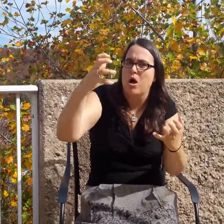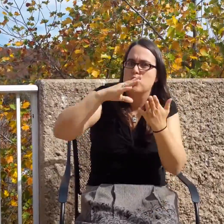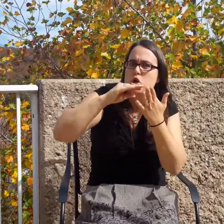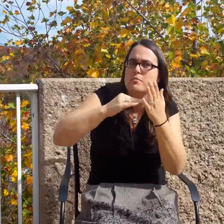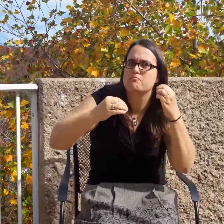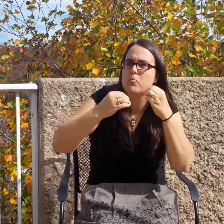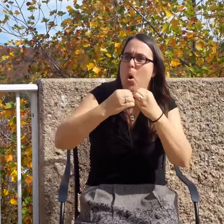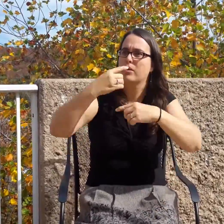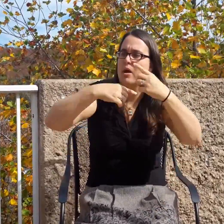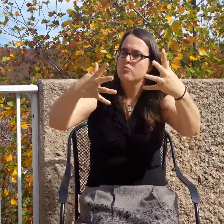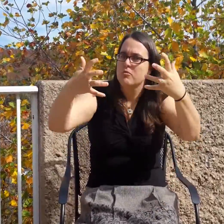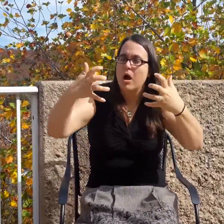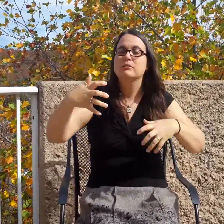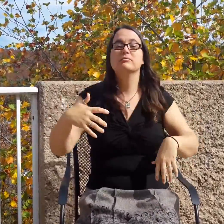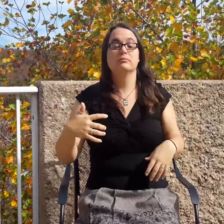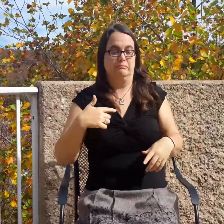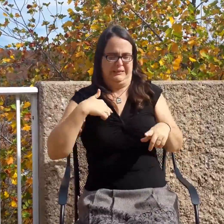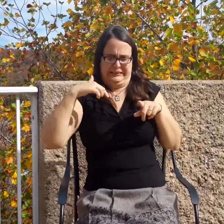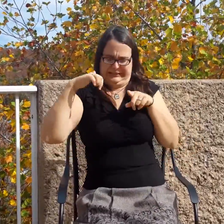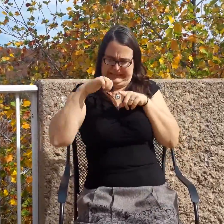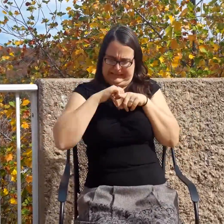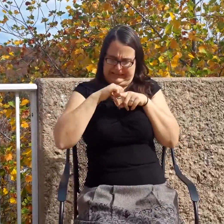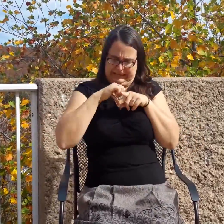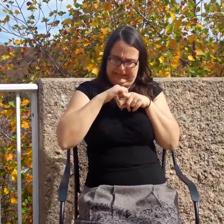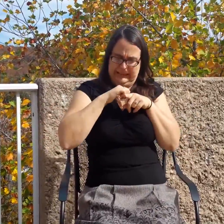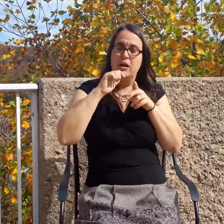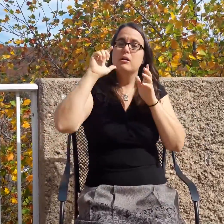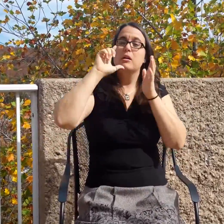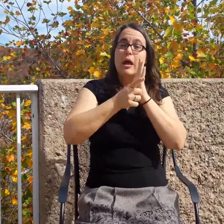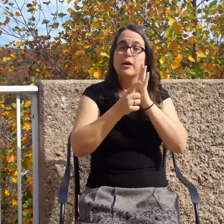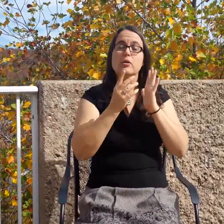But I was loved it and was so fascinated, I wanted to learn more!